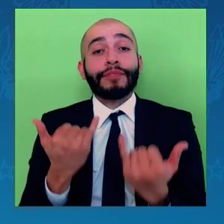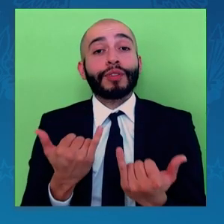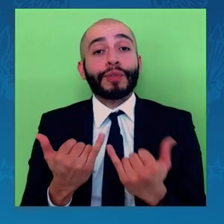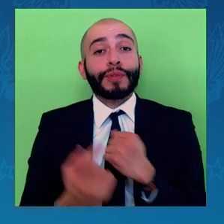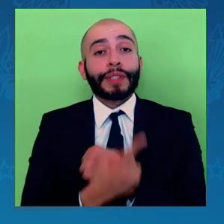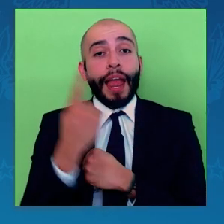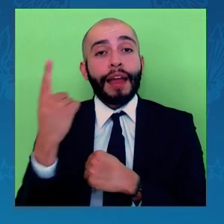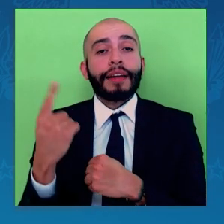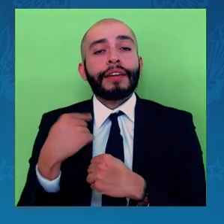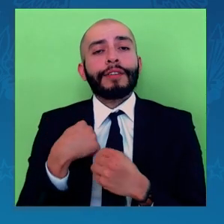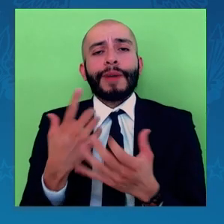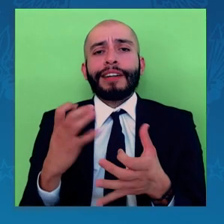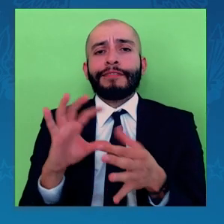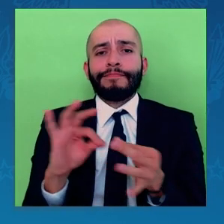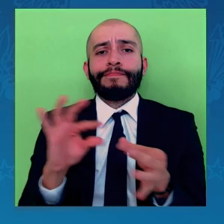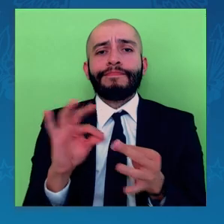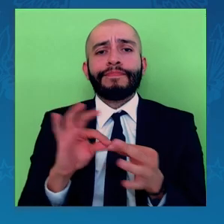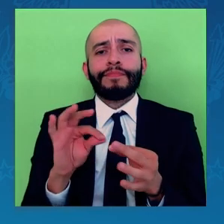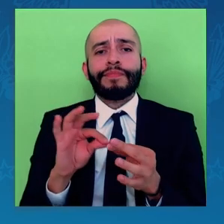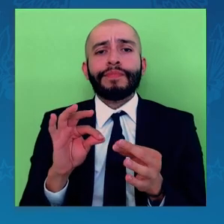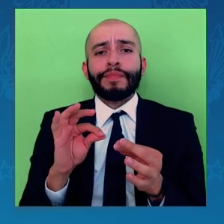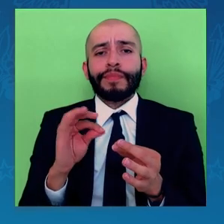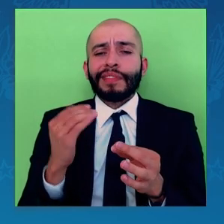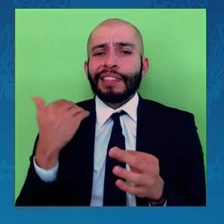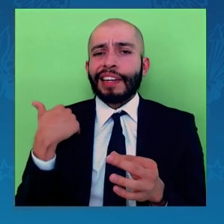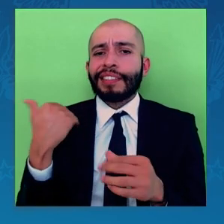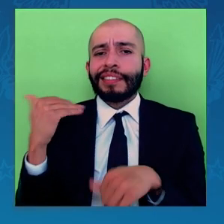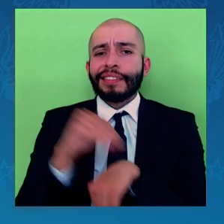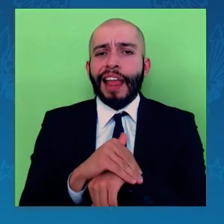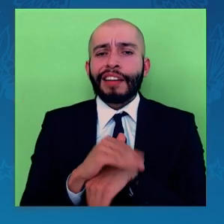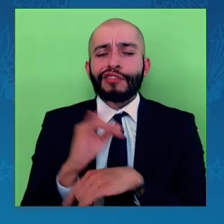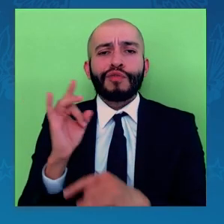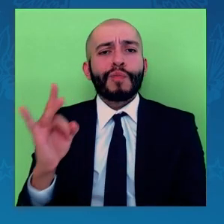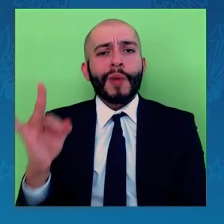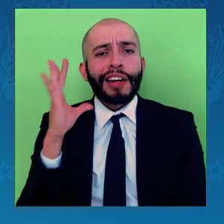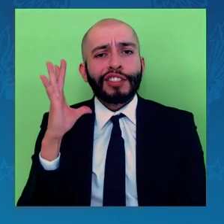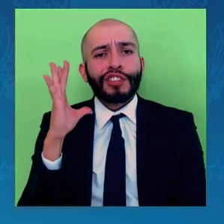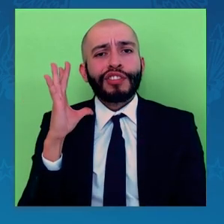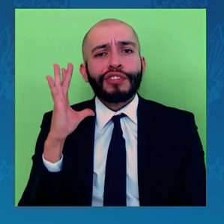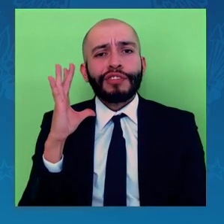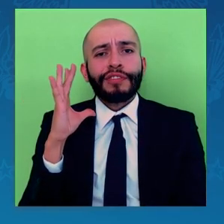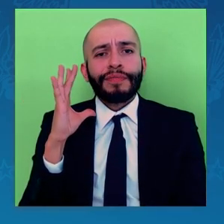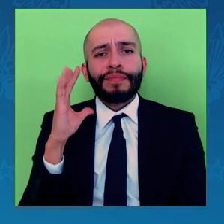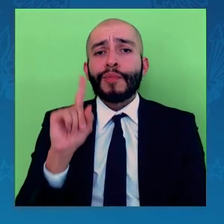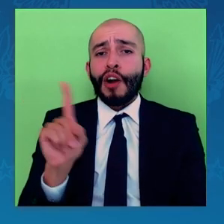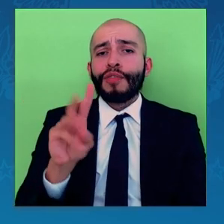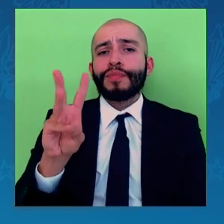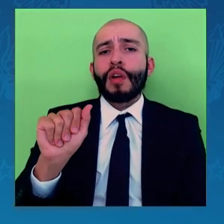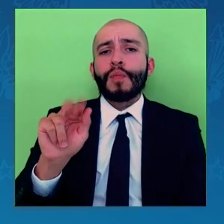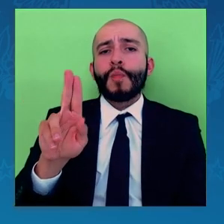that occurred last night in Wisconsin. The president and I are monitoring the situation closely.